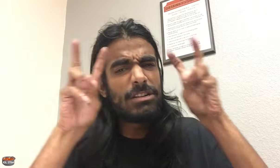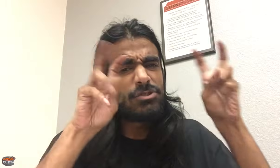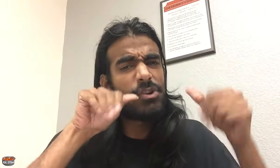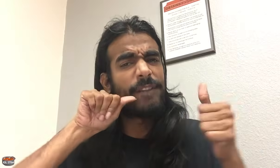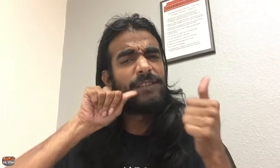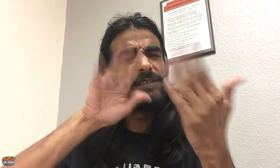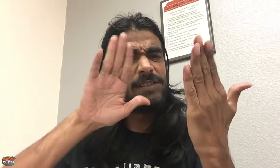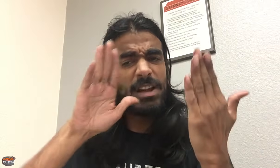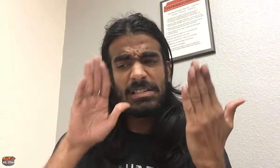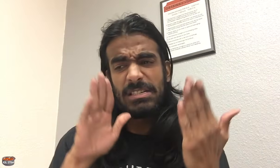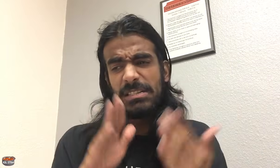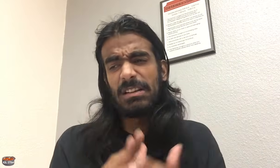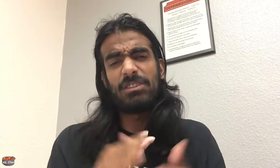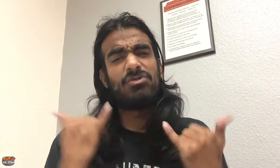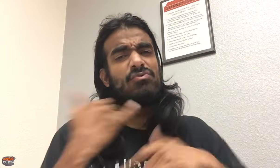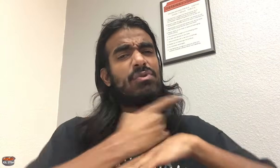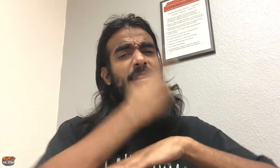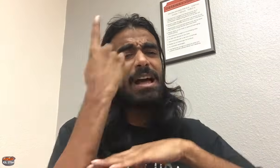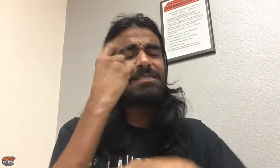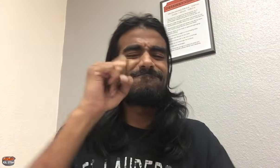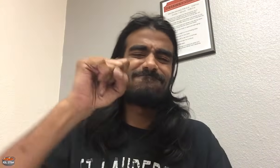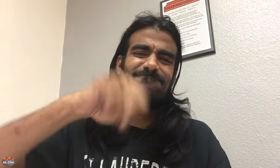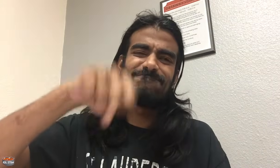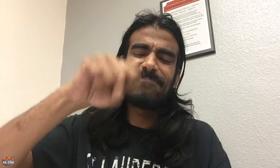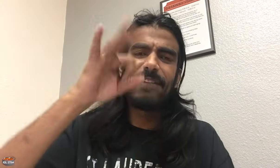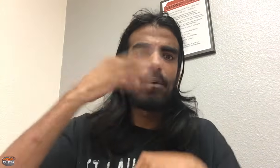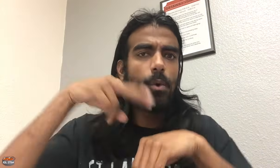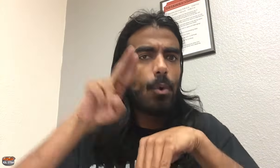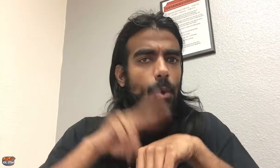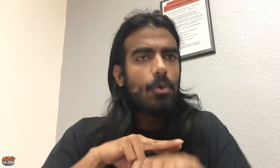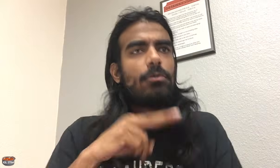So there's definitely issues